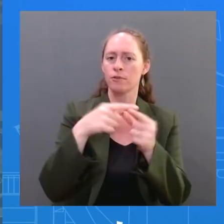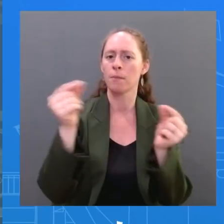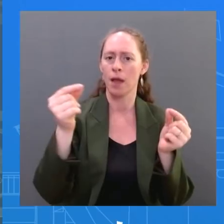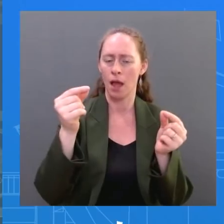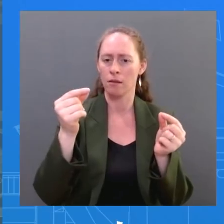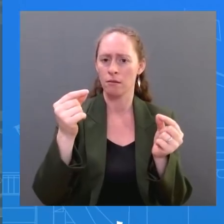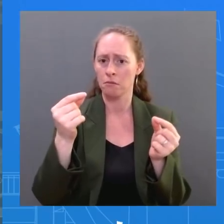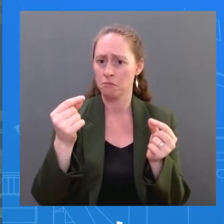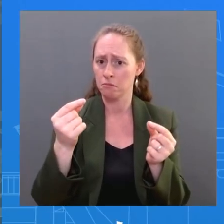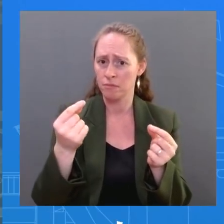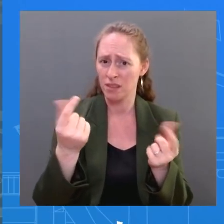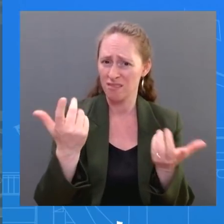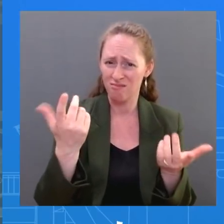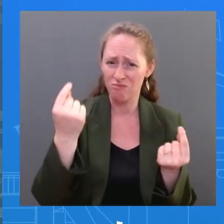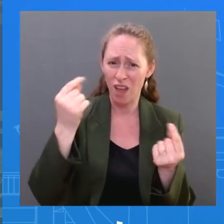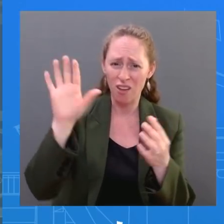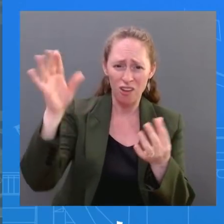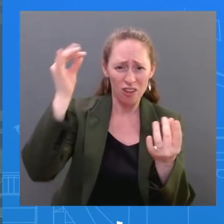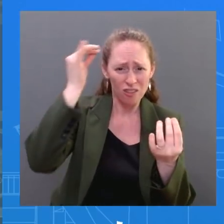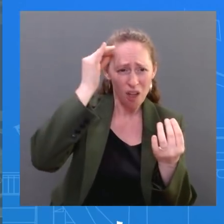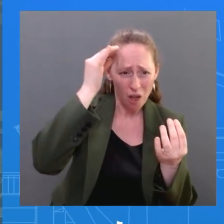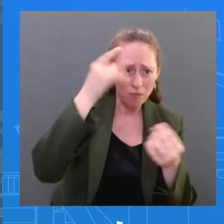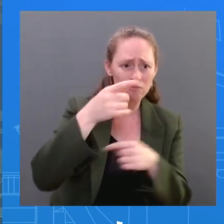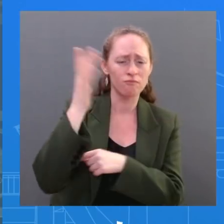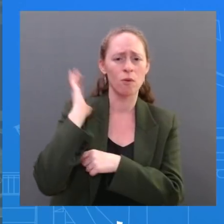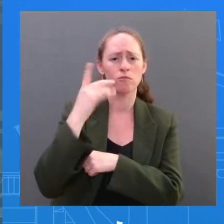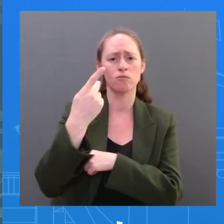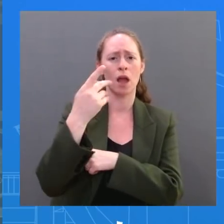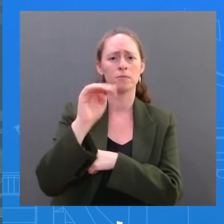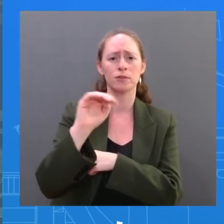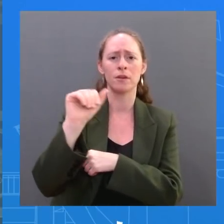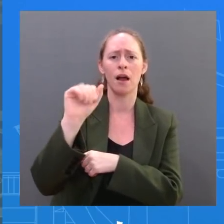Ms. Jean-Pierre: So I don't have anything to share on the funeral travel.